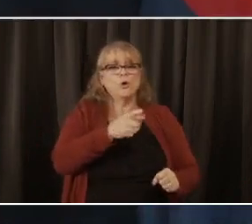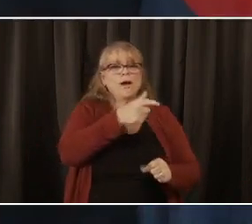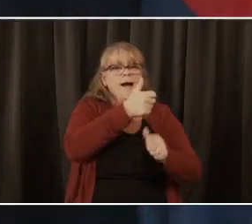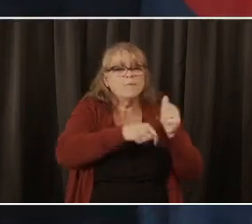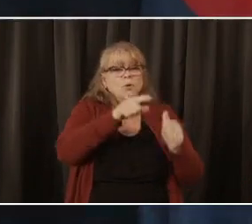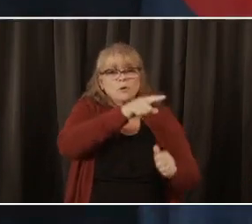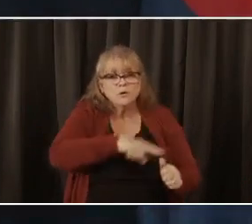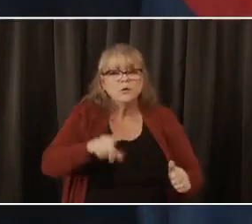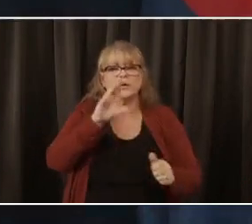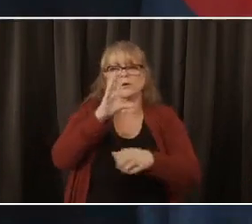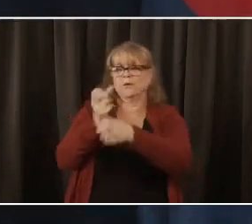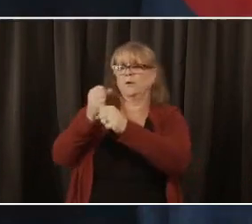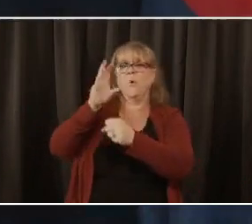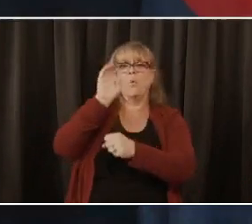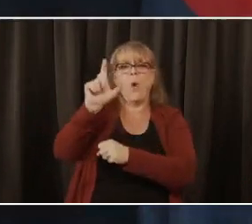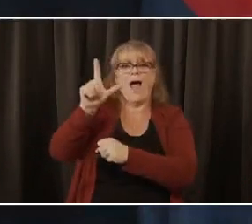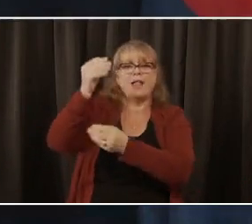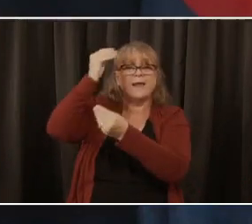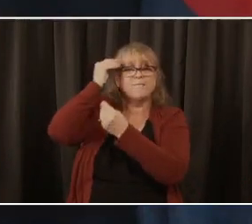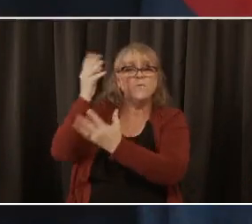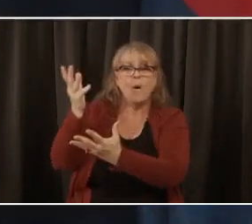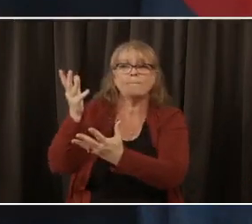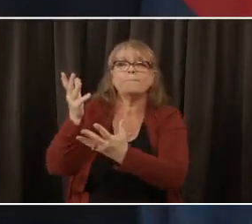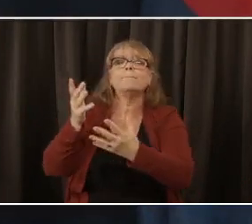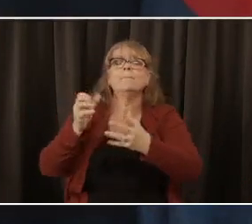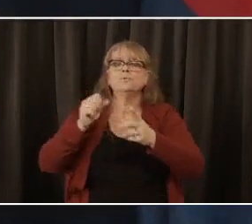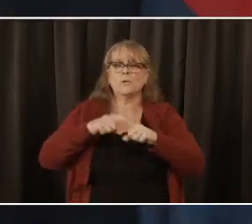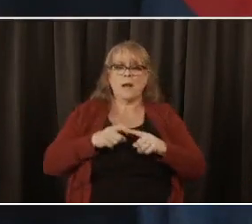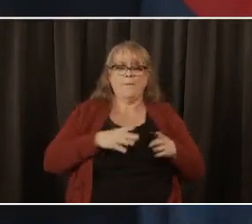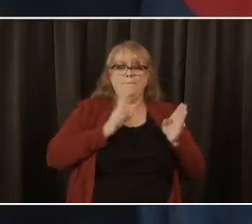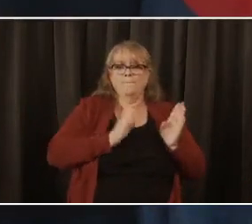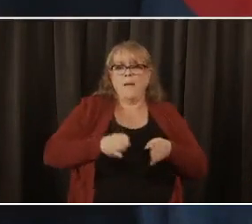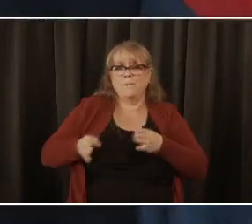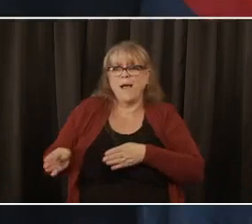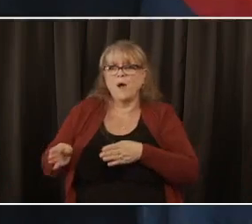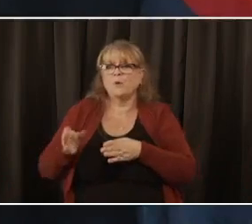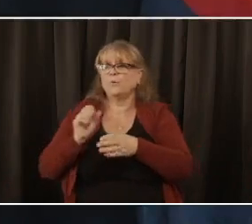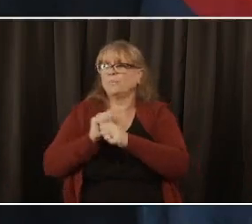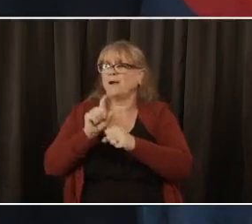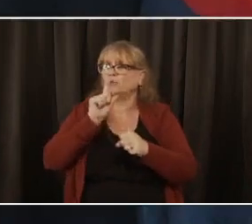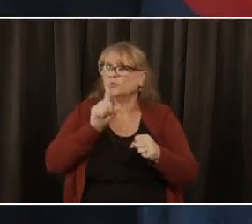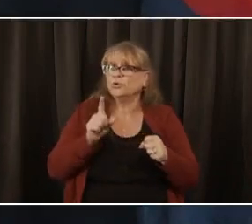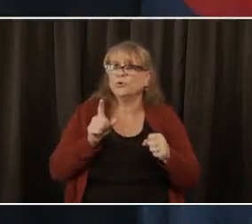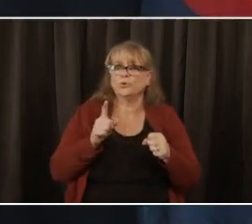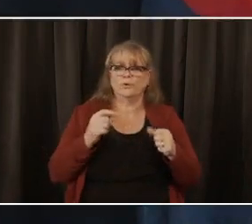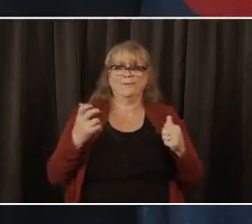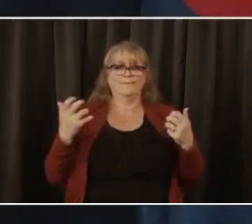by staying apart, keeping ourselves safe by wearing masks around others staying six feet